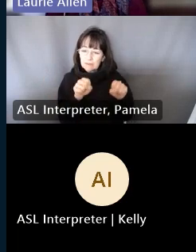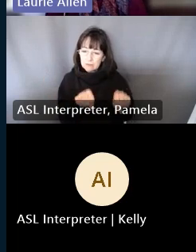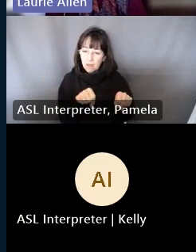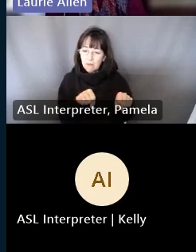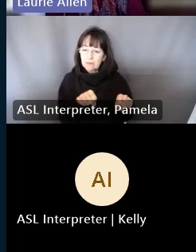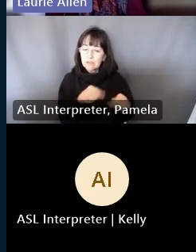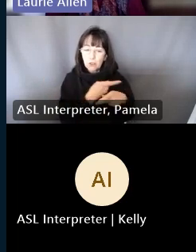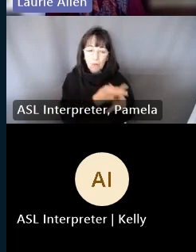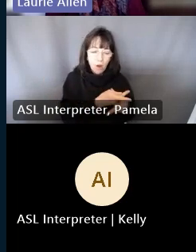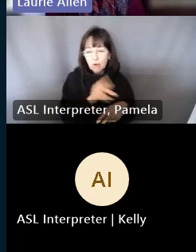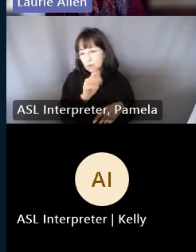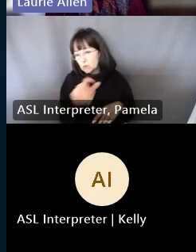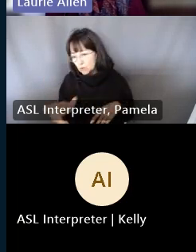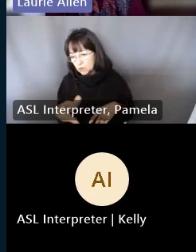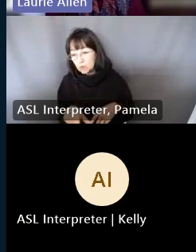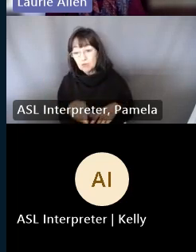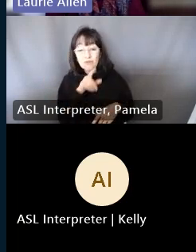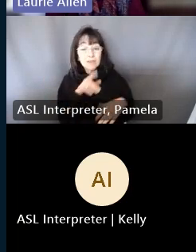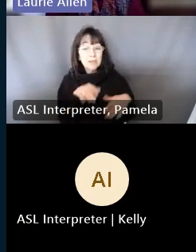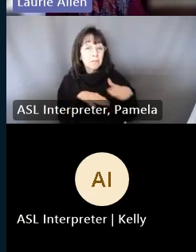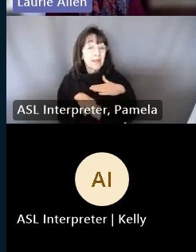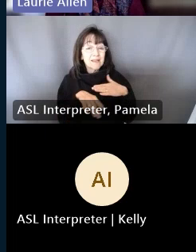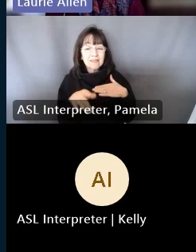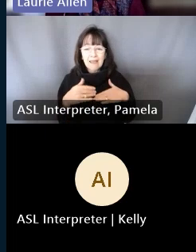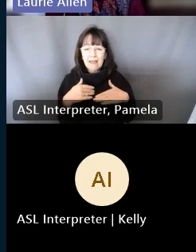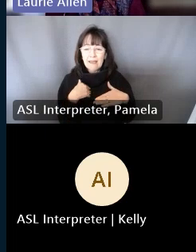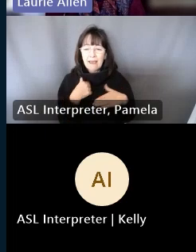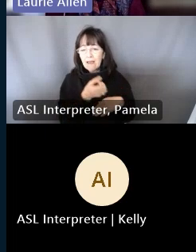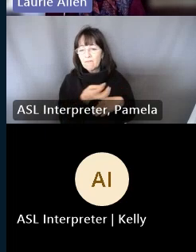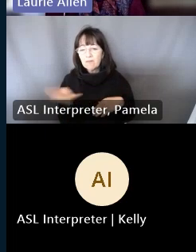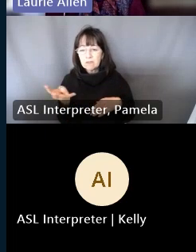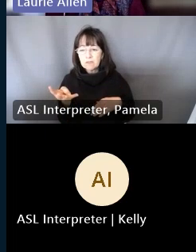And basically it's a set of really functional stickers.